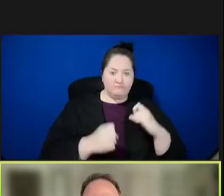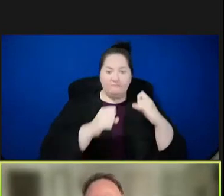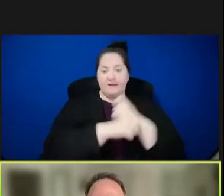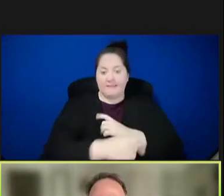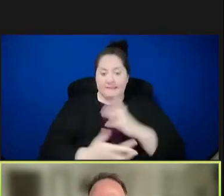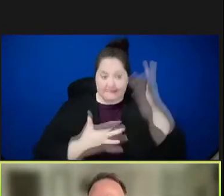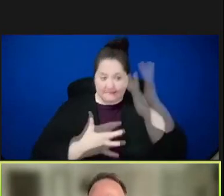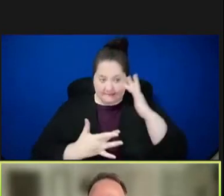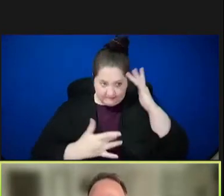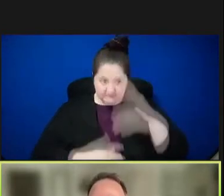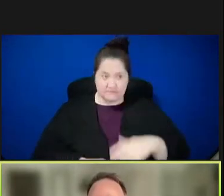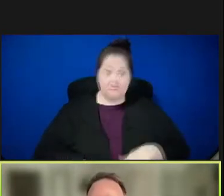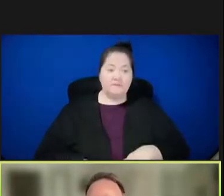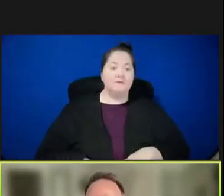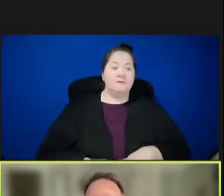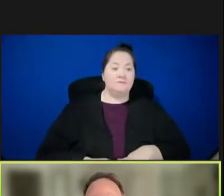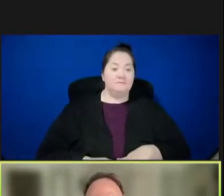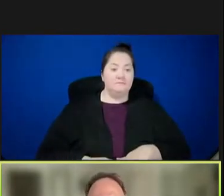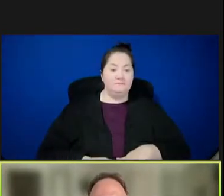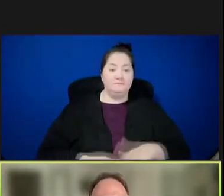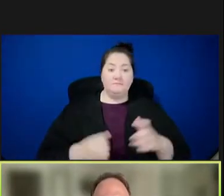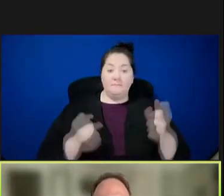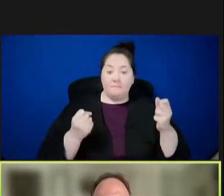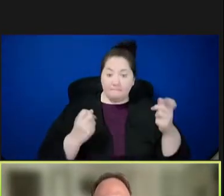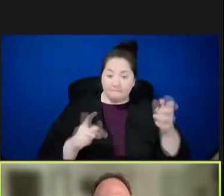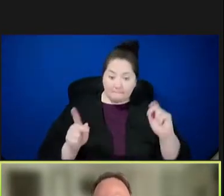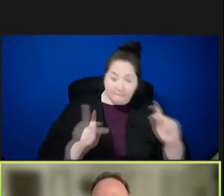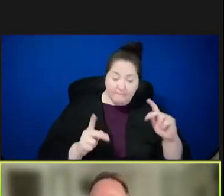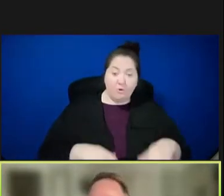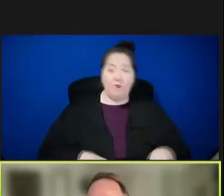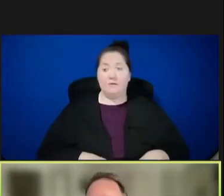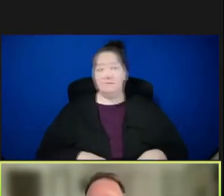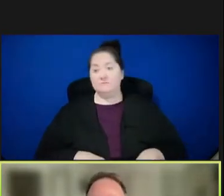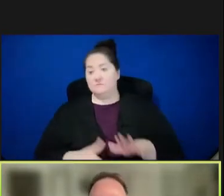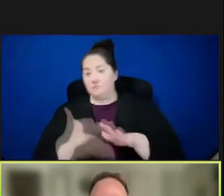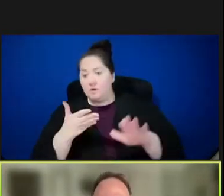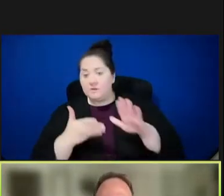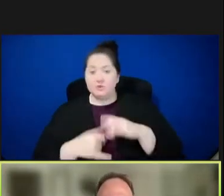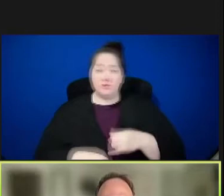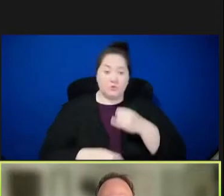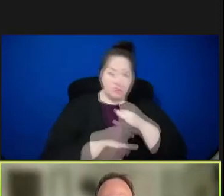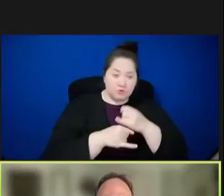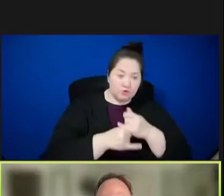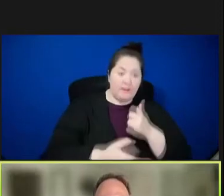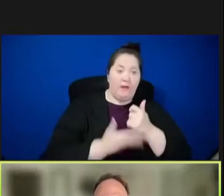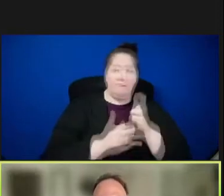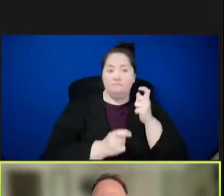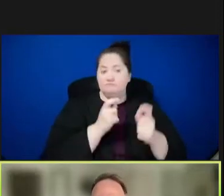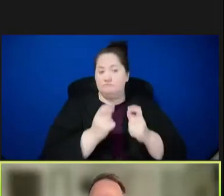a number of institutions and individuals who helped contribute ideas to this presentation.